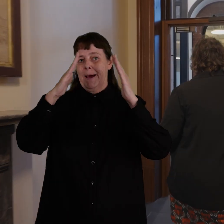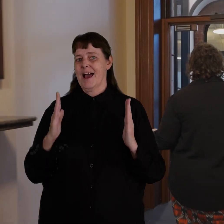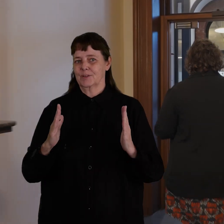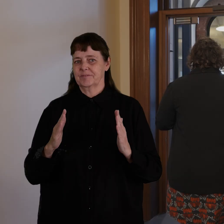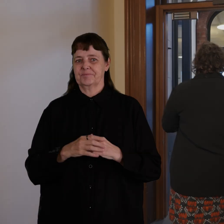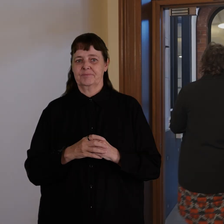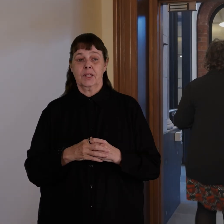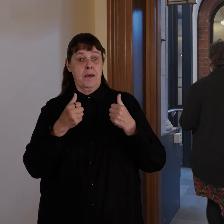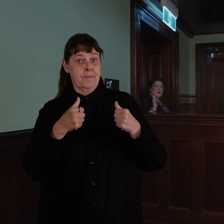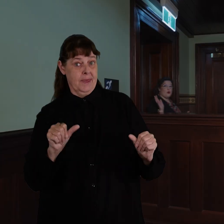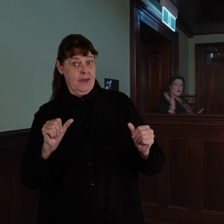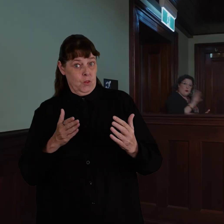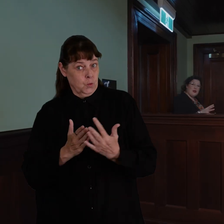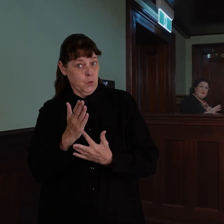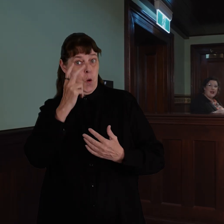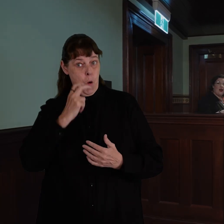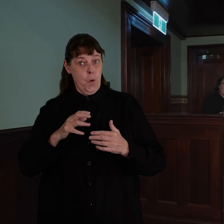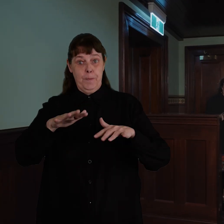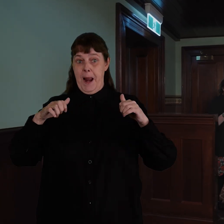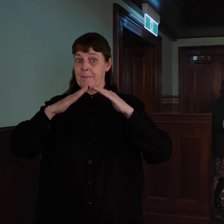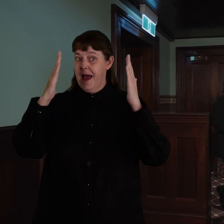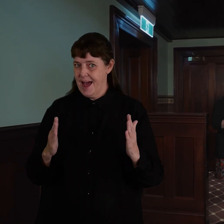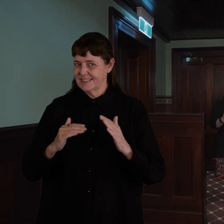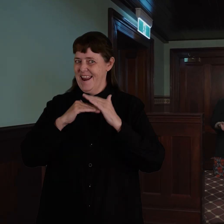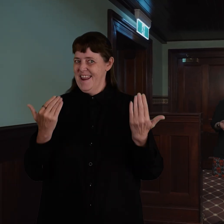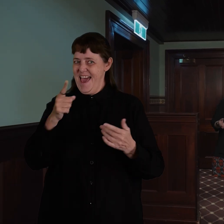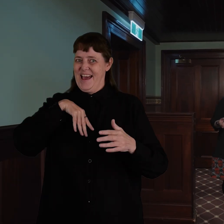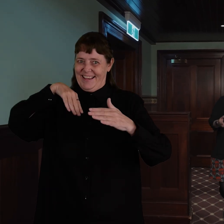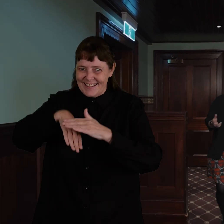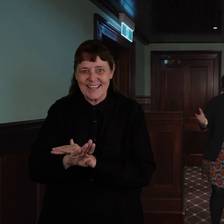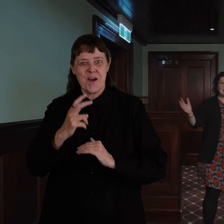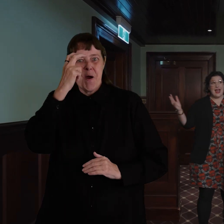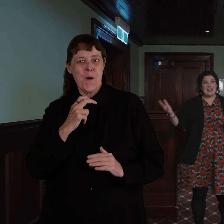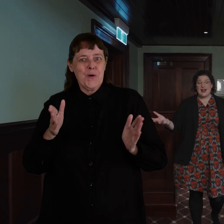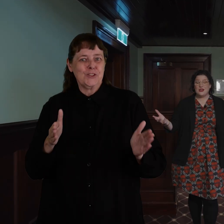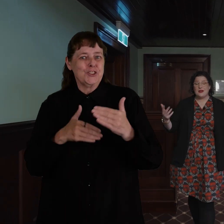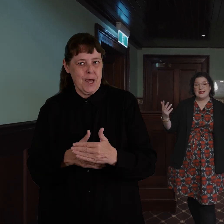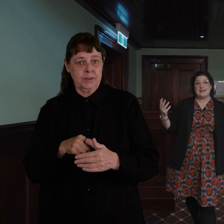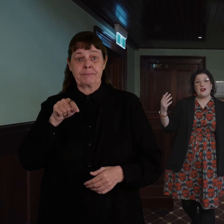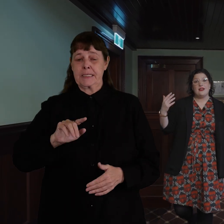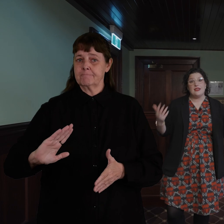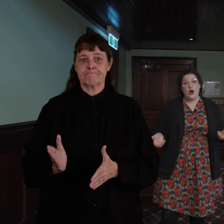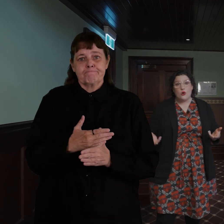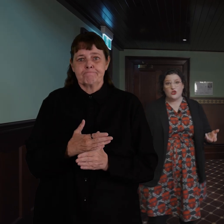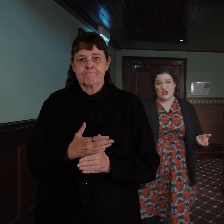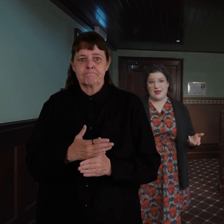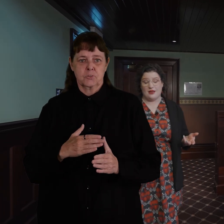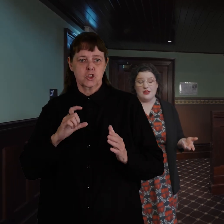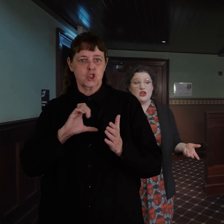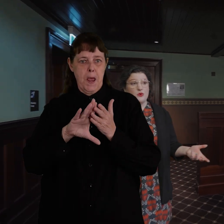House. We've made our way into Old Parliament House, and now you're inside the old chamber,